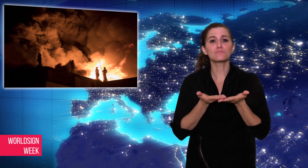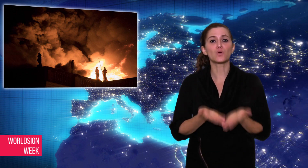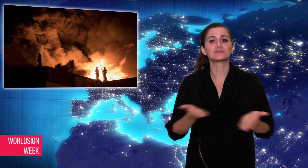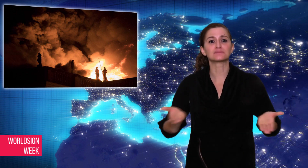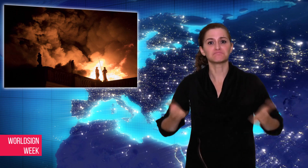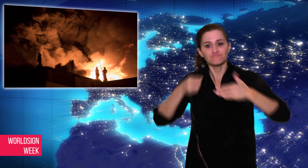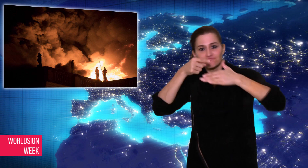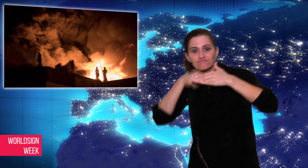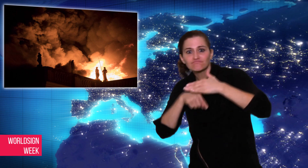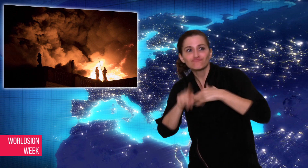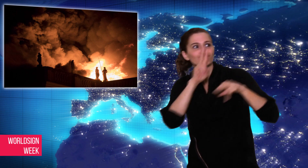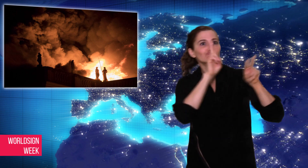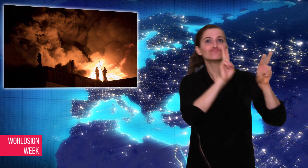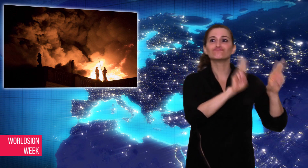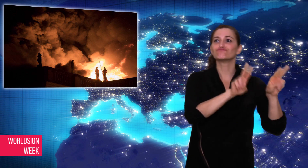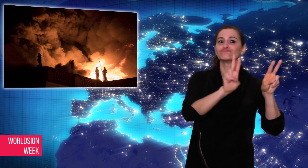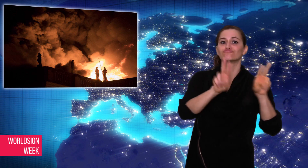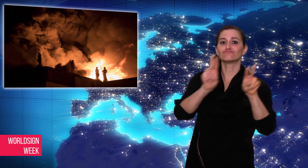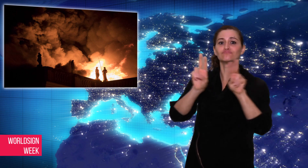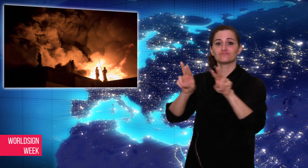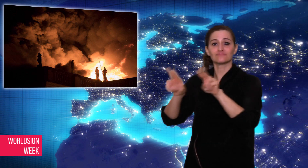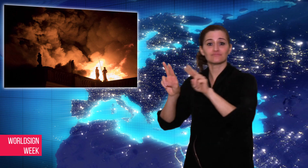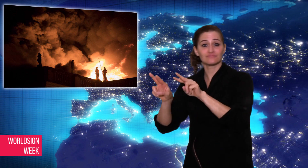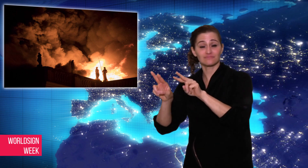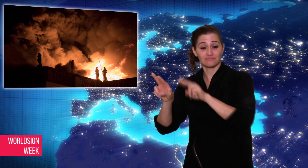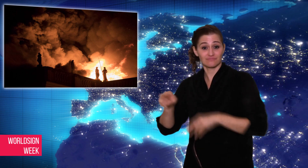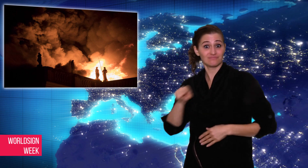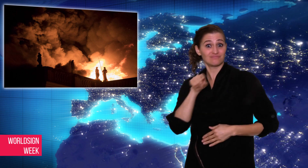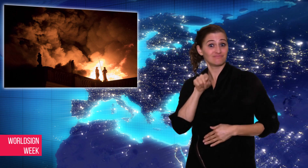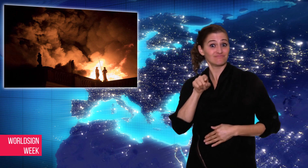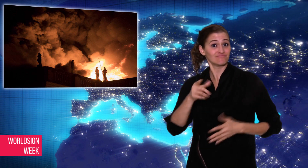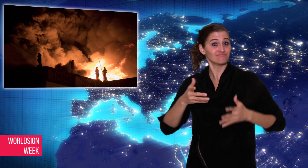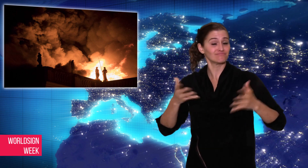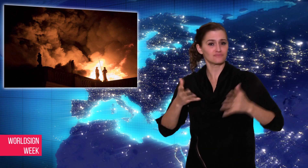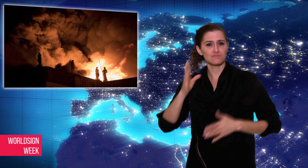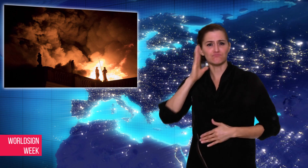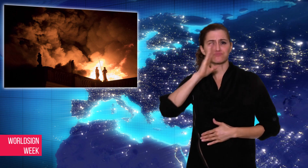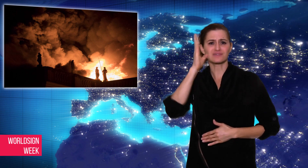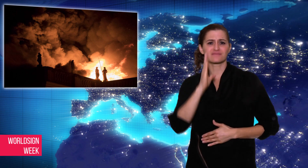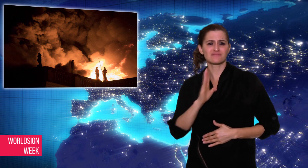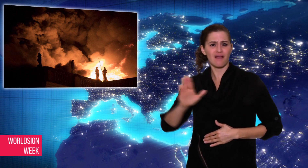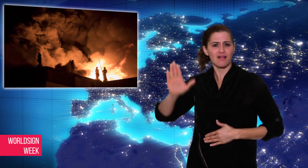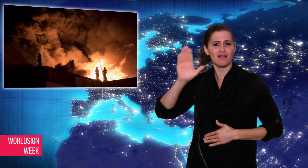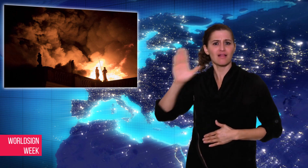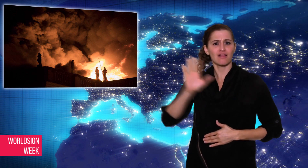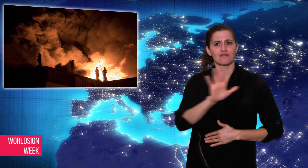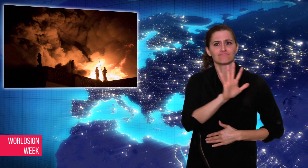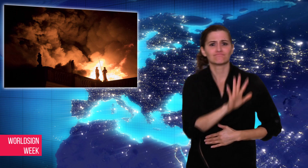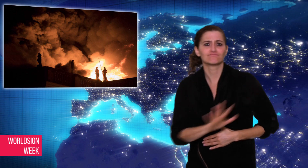in Rio de Janeiro which has a